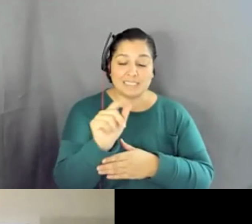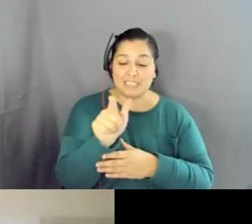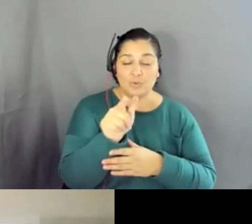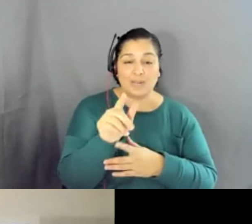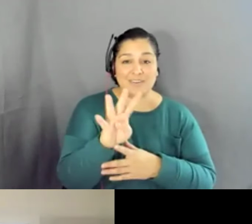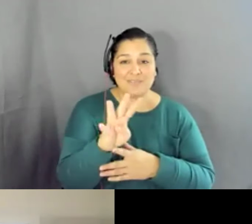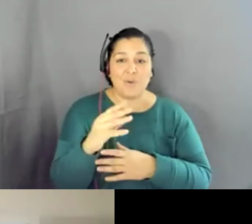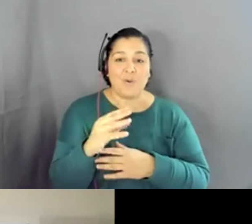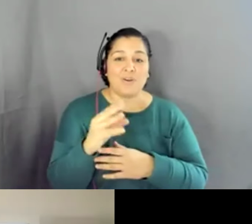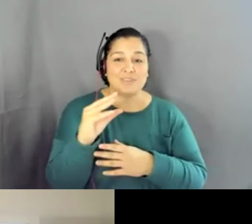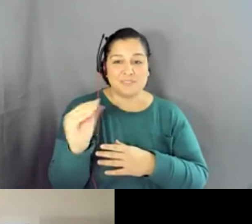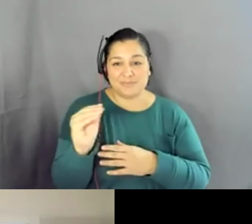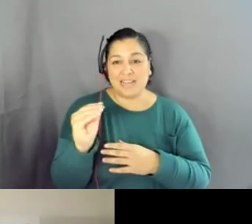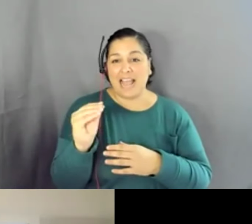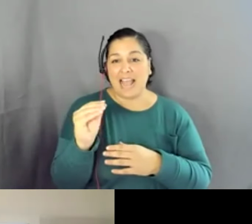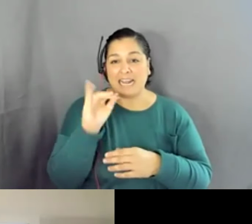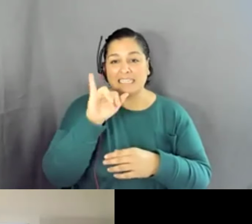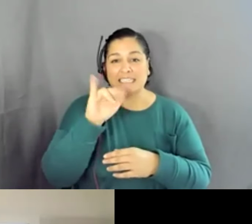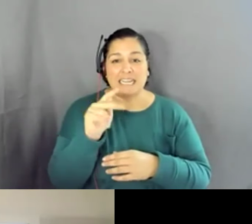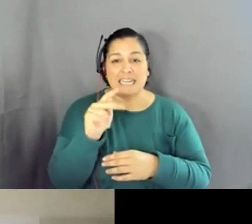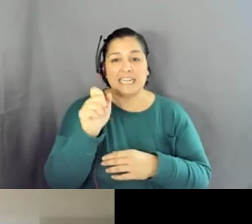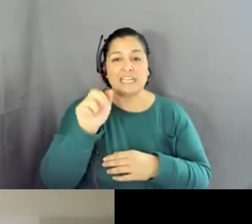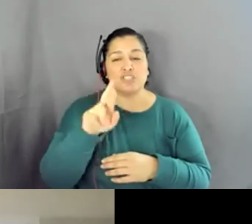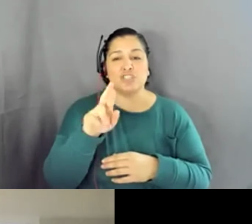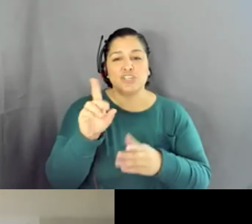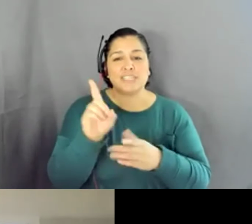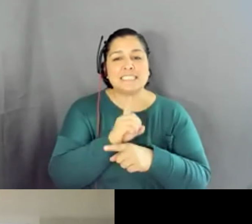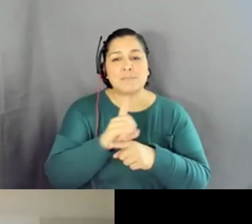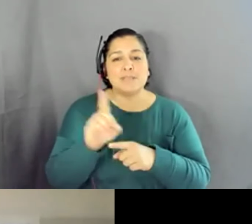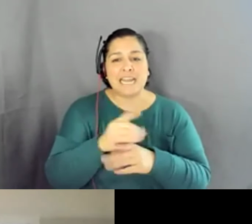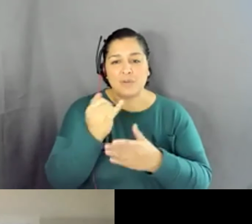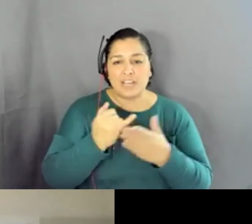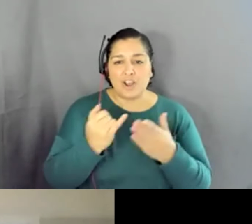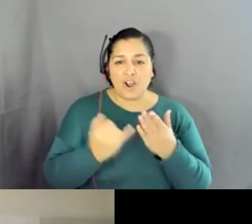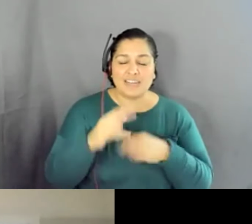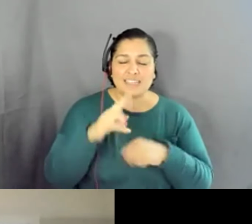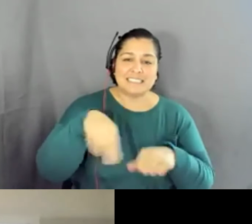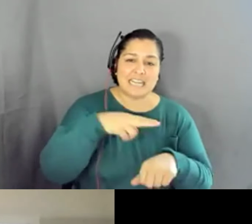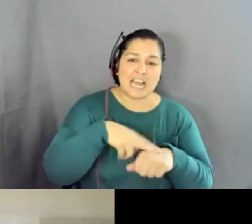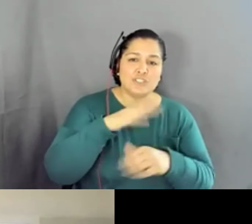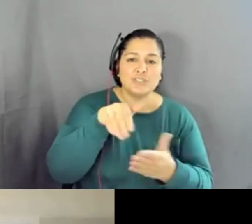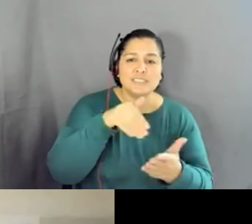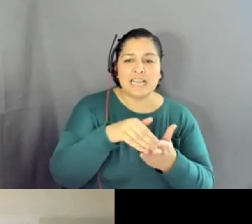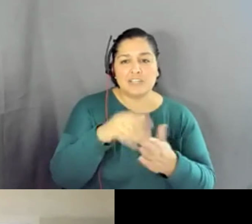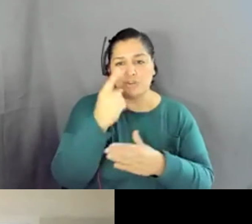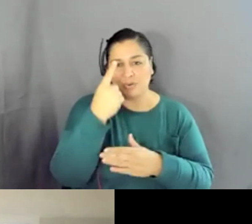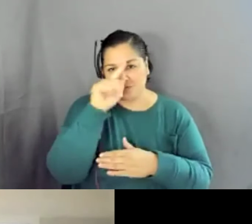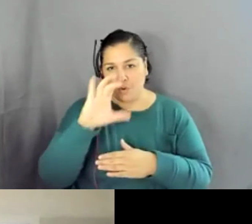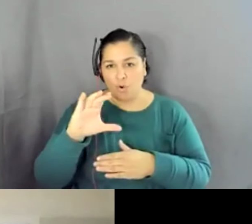fellowship for interdisciplinary art, Maggie Allesee National Center for Choreography, MacDowell, Yaddo, and Marble House project.